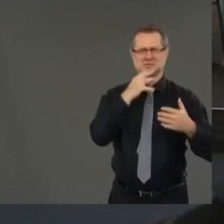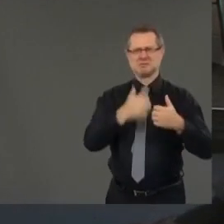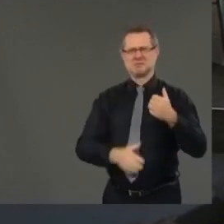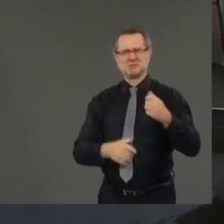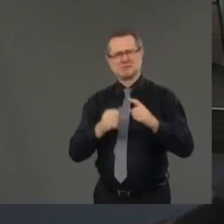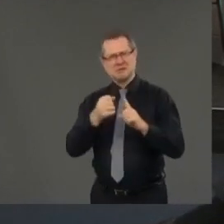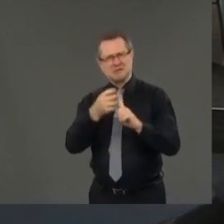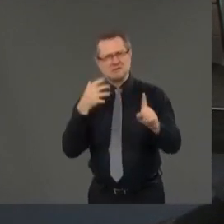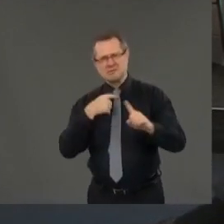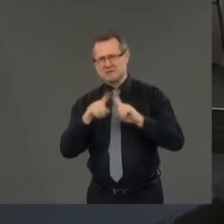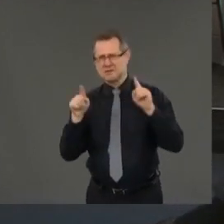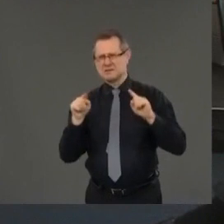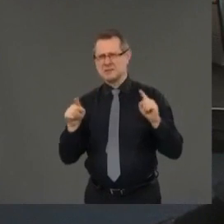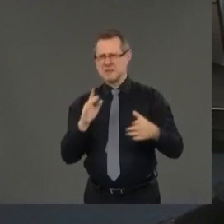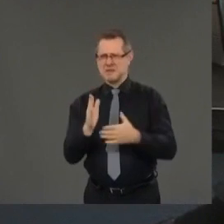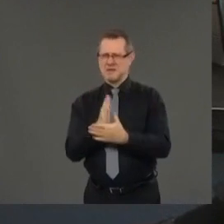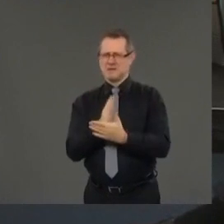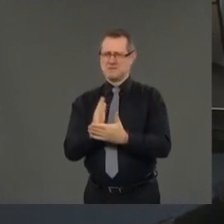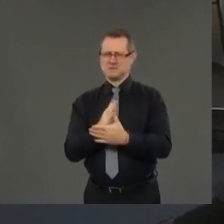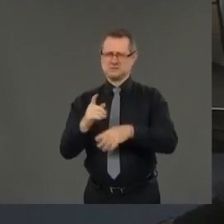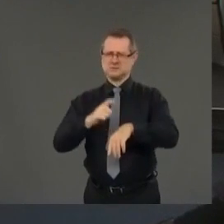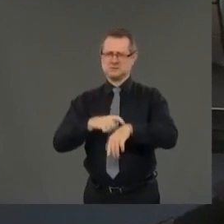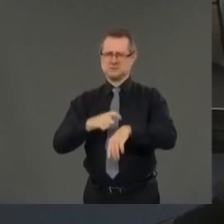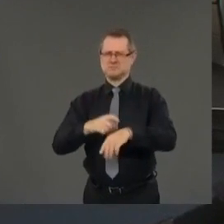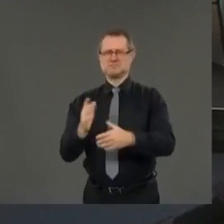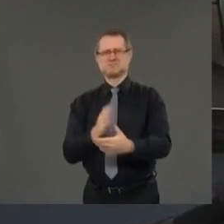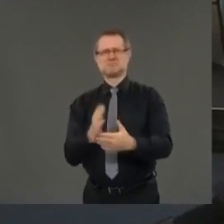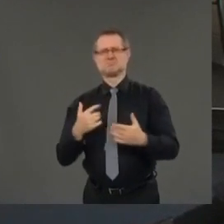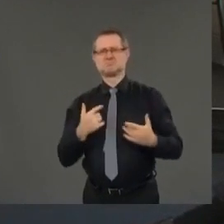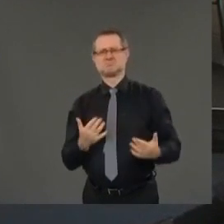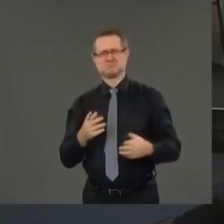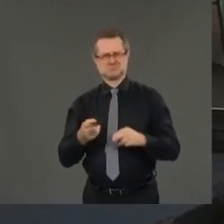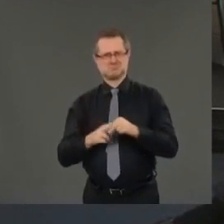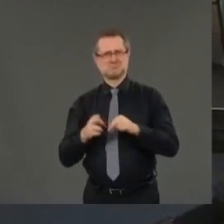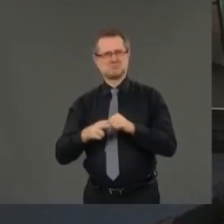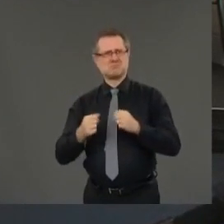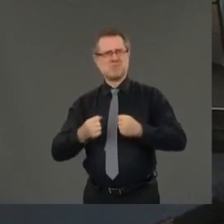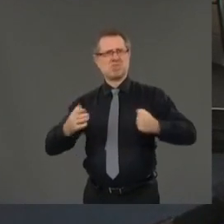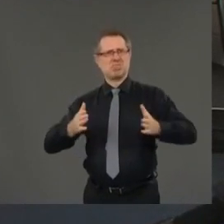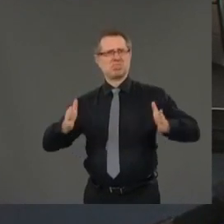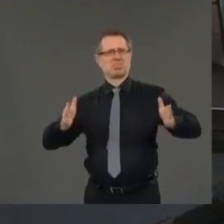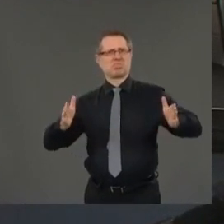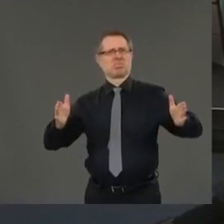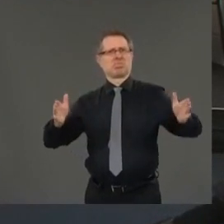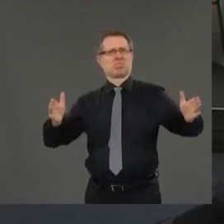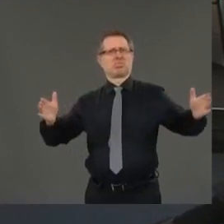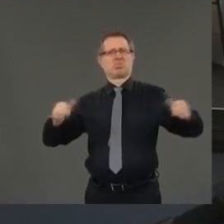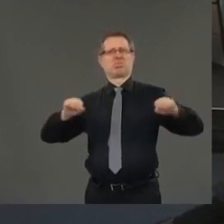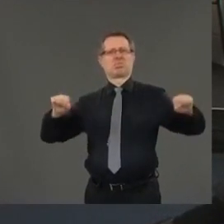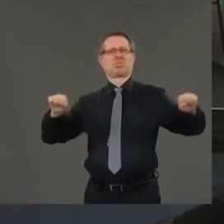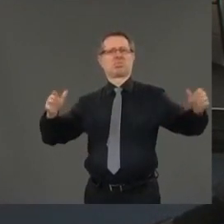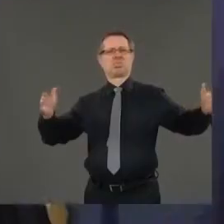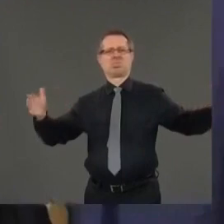AND THEY'RE WAITING TEN WORKING DAYS.